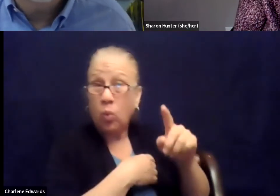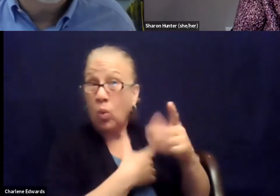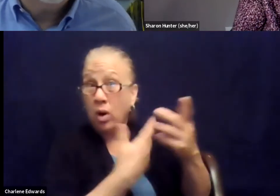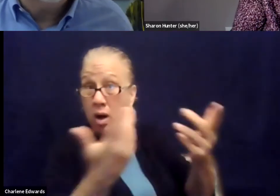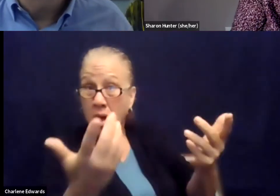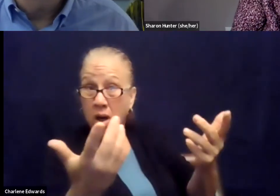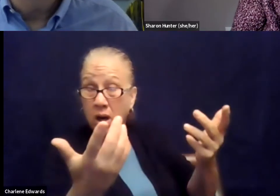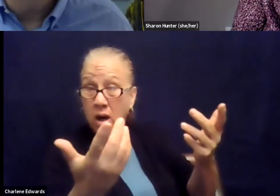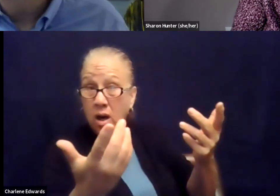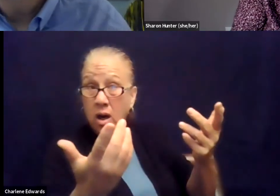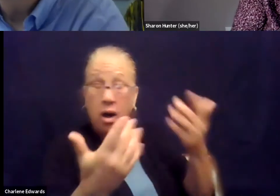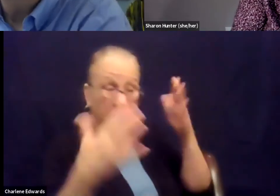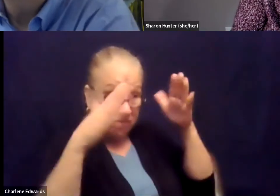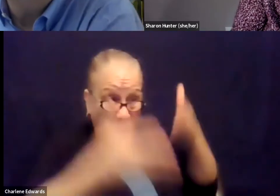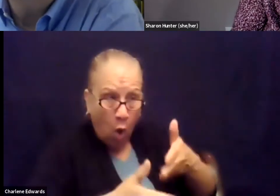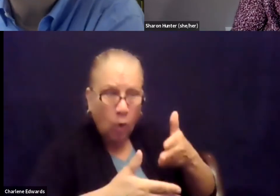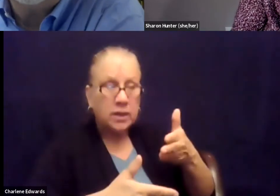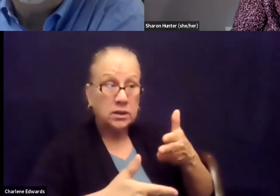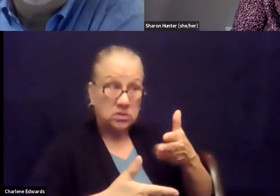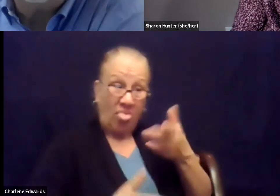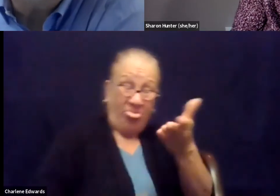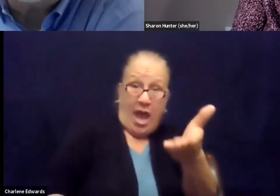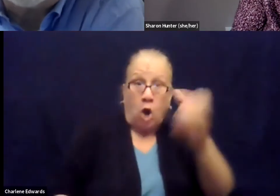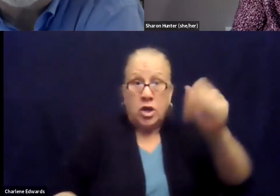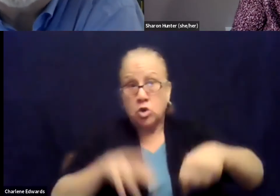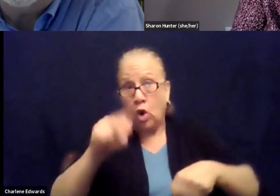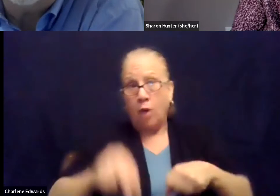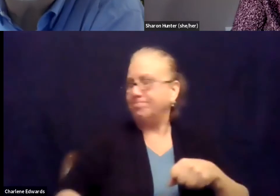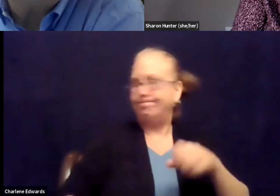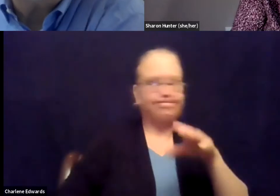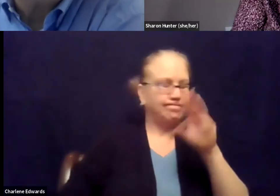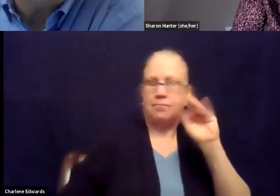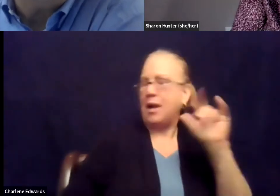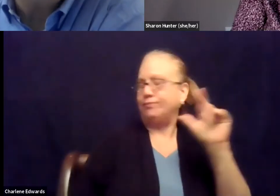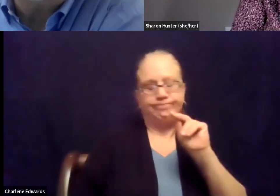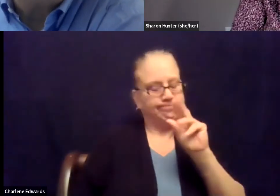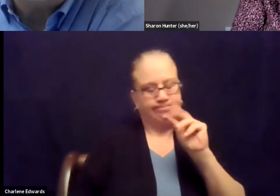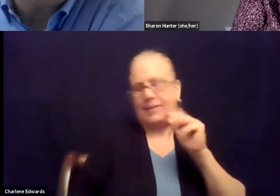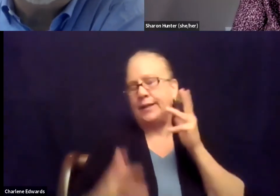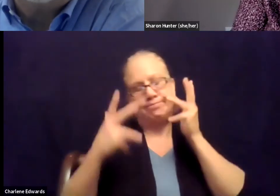something where the focus is or is not? -- Clearly not. Missouri is not different in